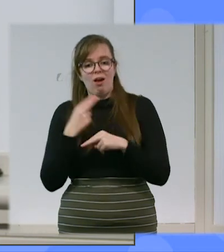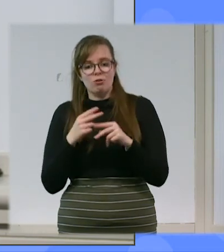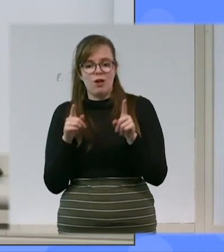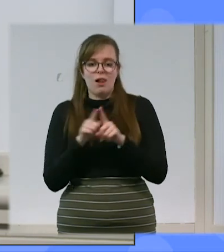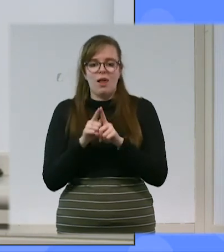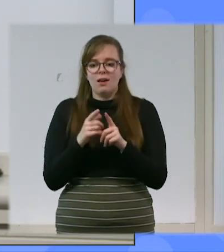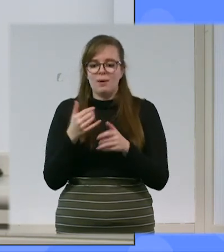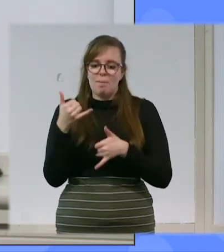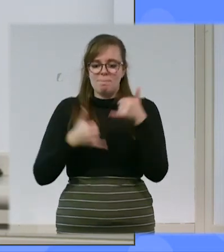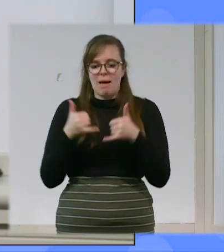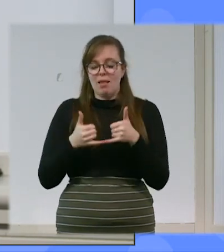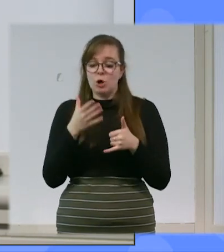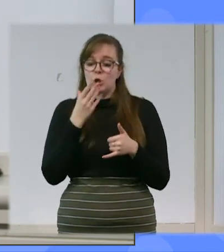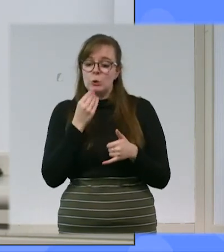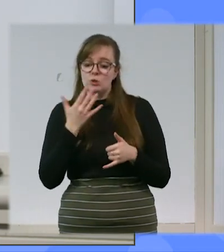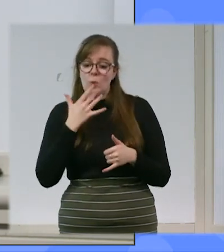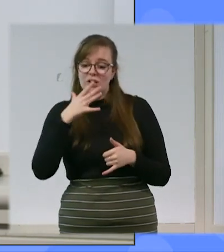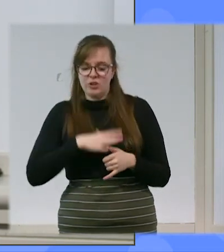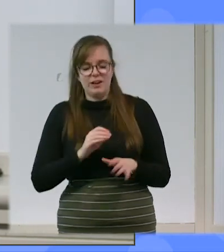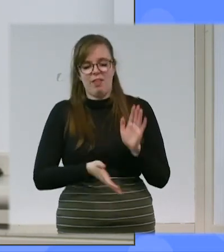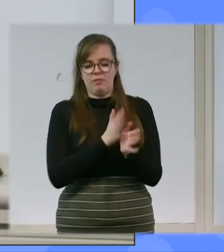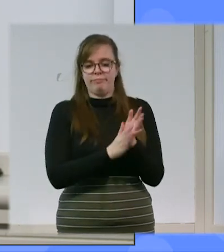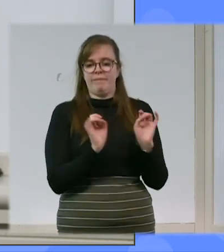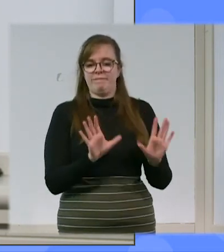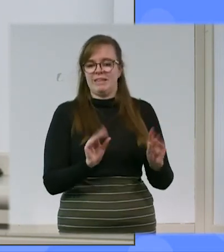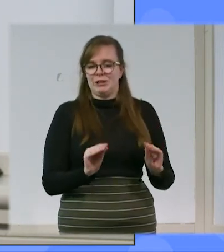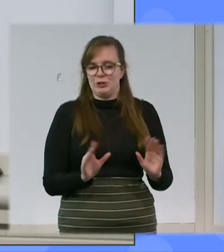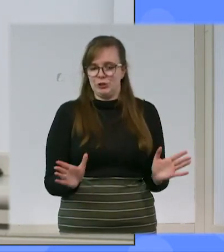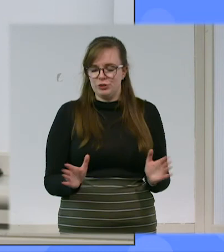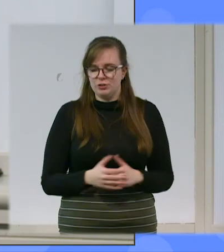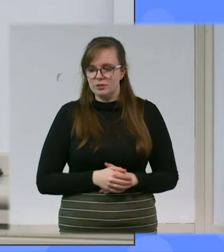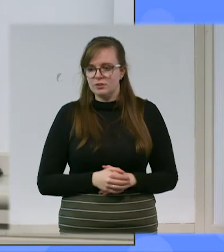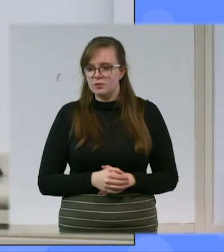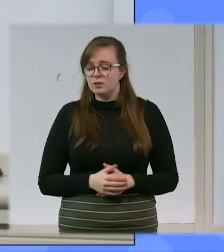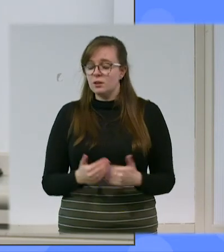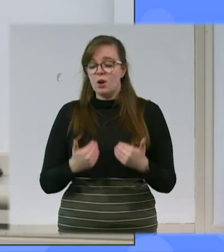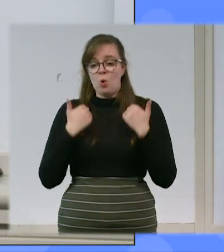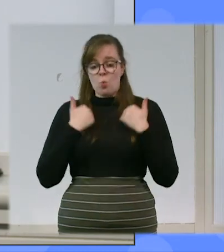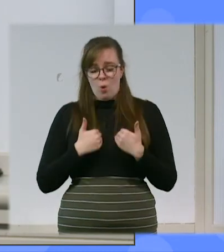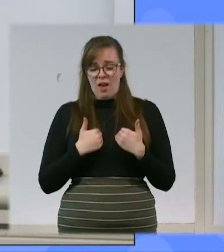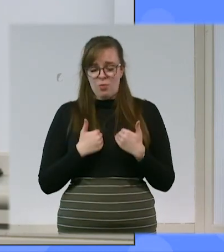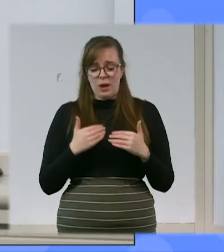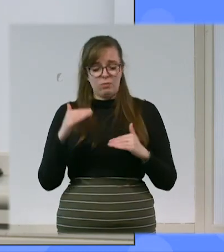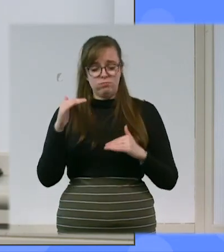bag of rice and in terms of wealth we are deeply uneven country 1% in Scotland